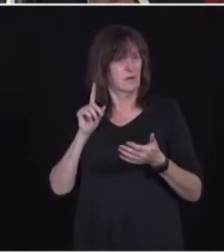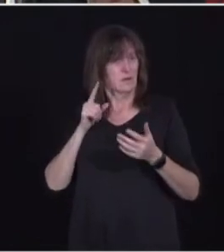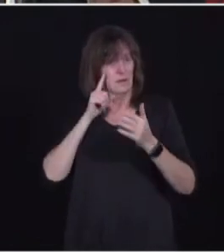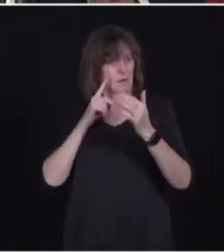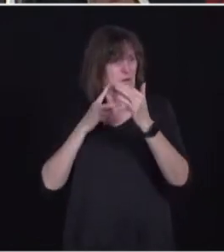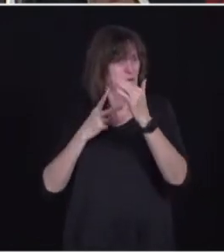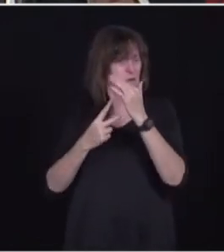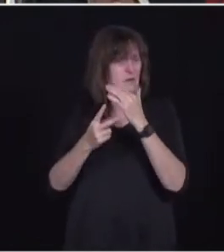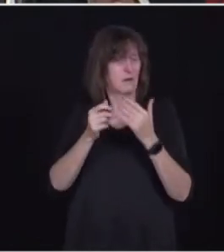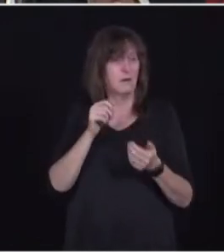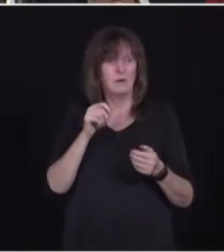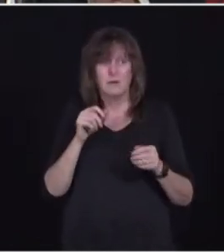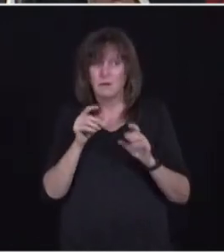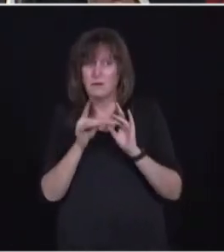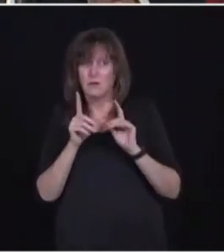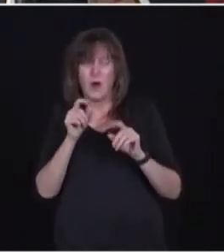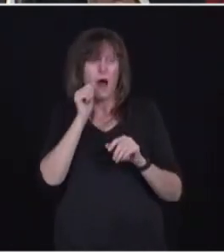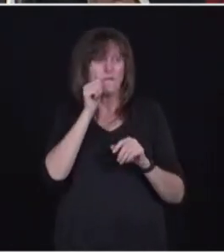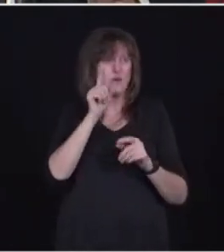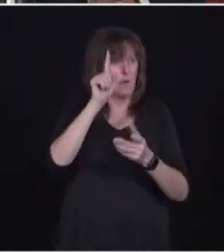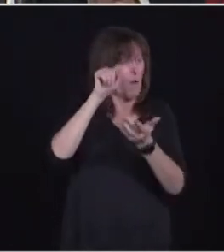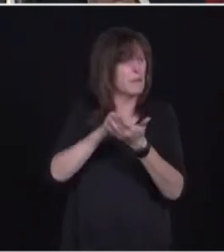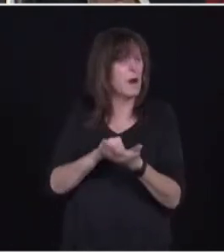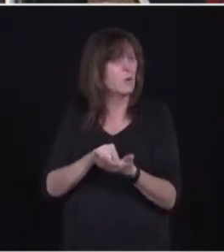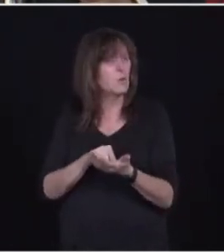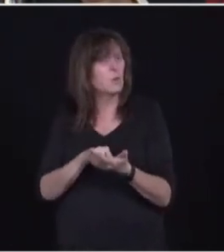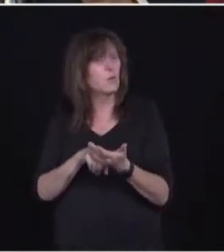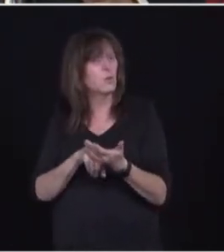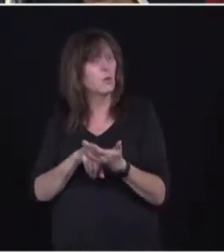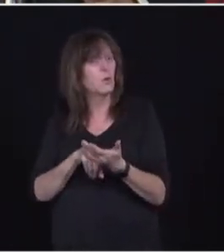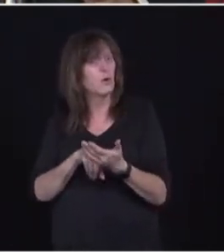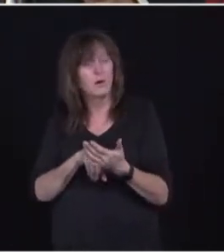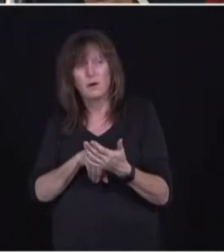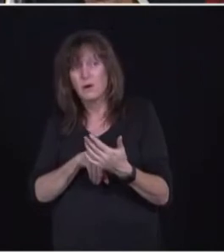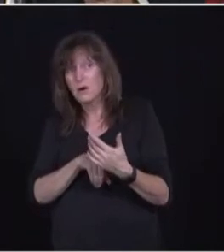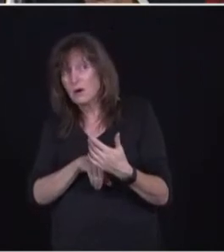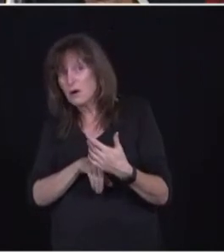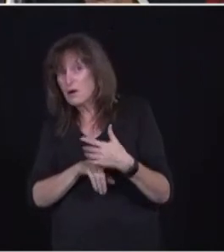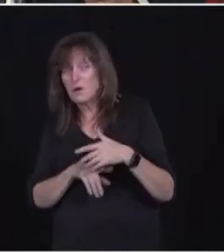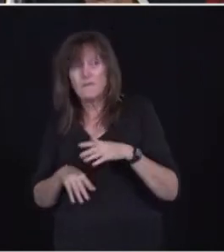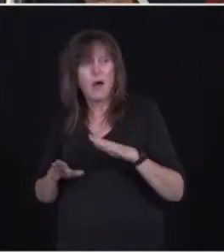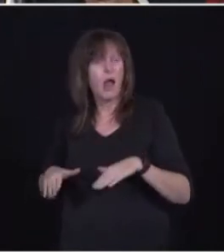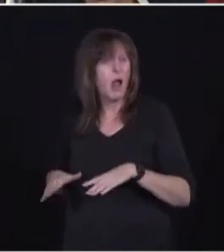make sure that crew goes down and not flatten the curve so it is concerning but I go back